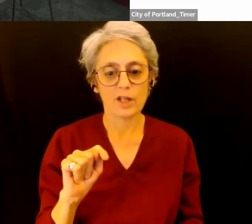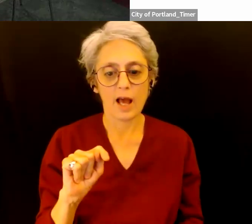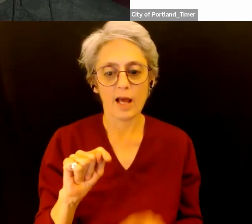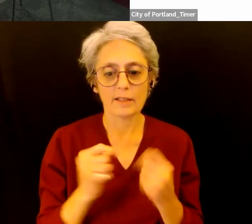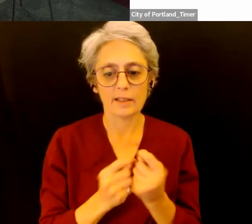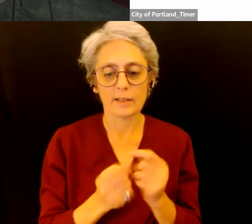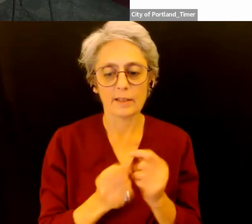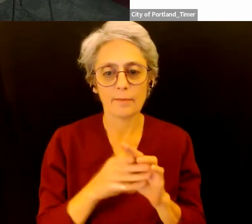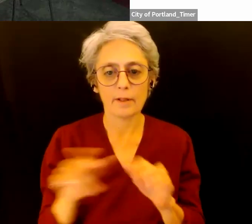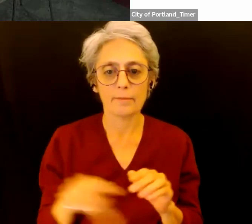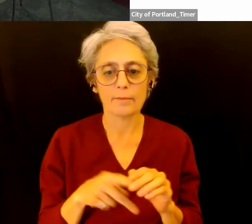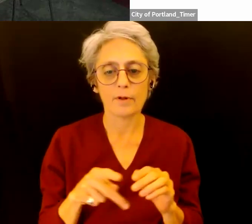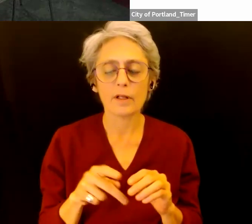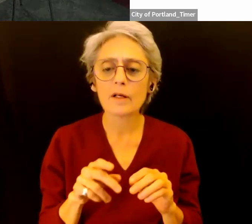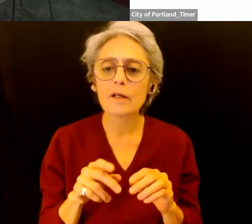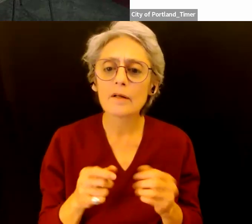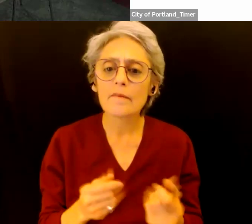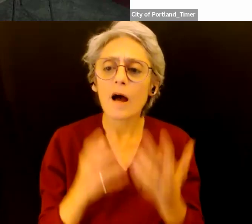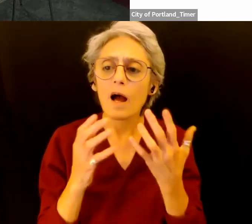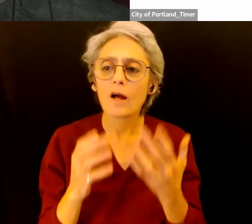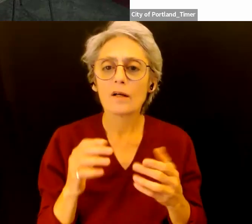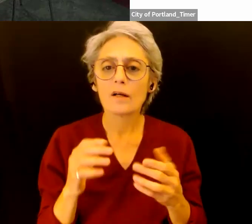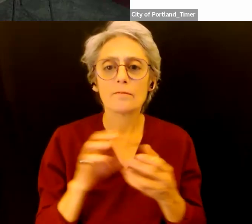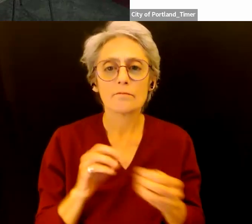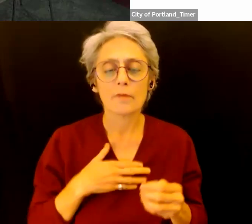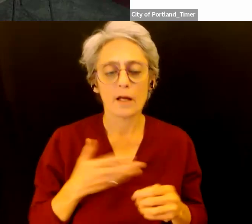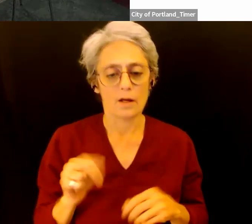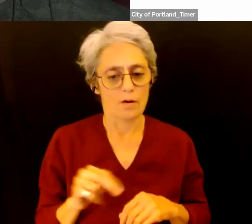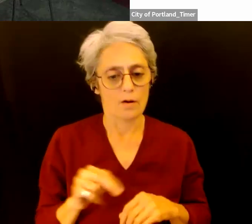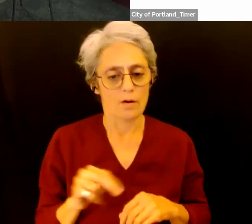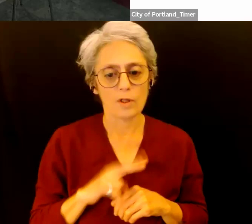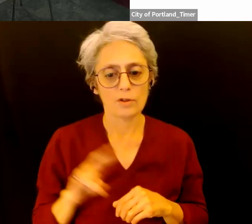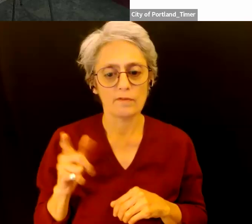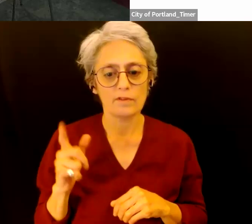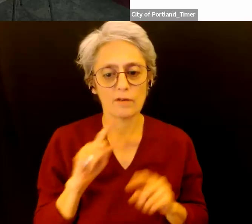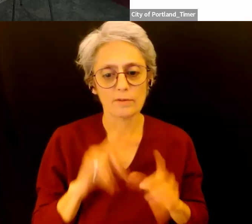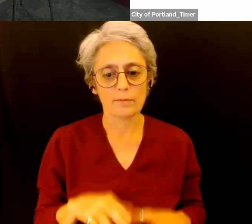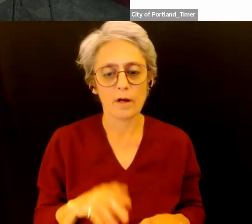These things are my own. I am one of 22 chat responders who respond to 911 calls to help Portlanders.